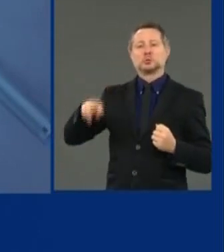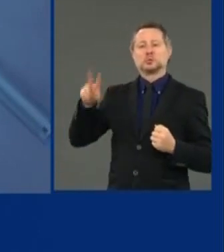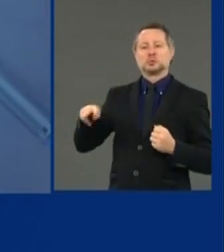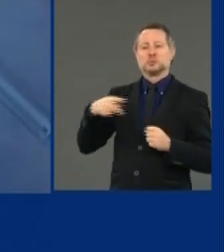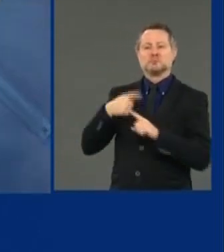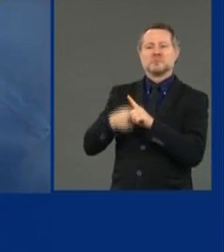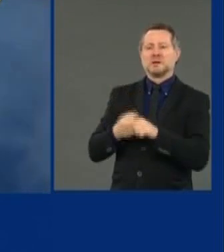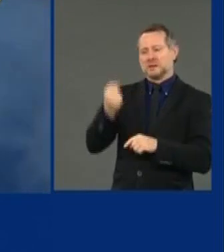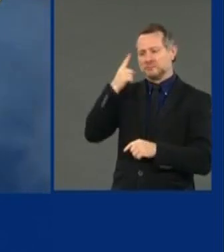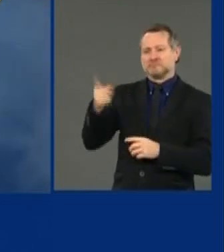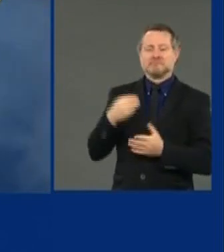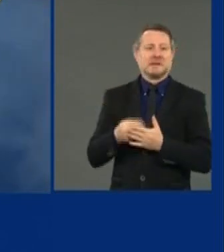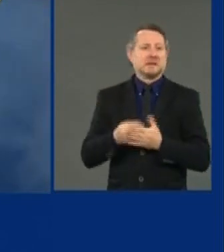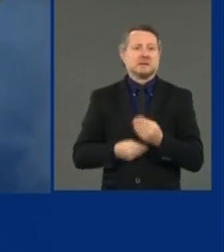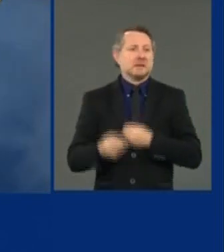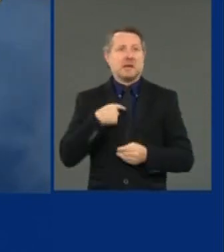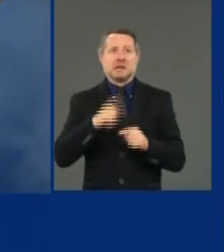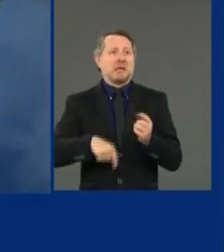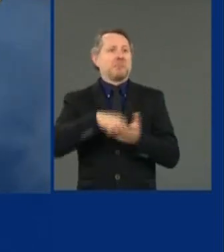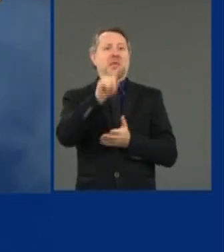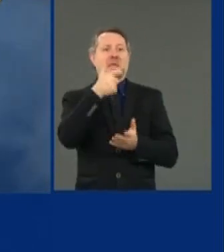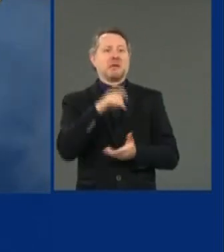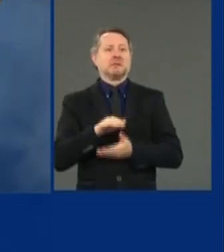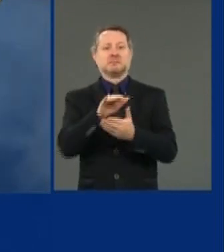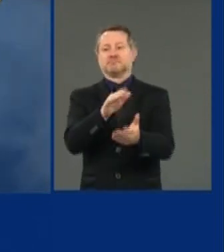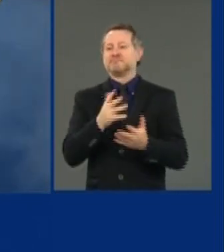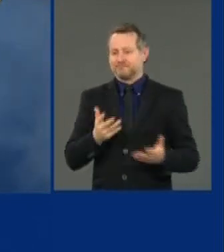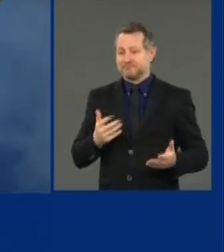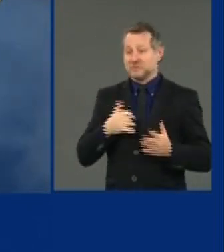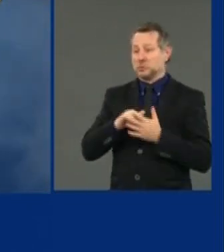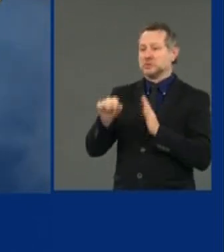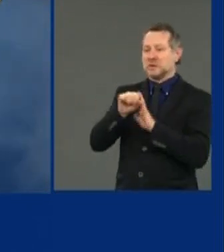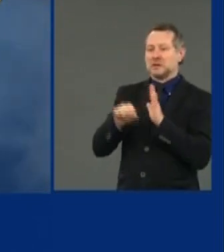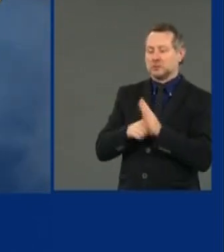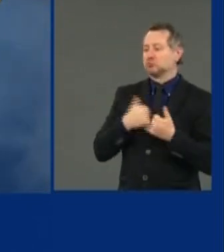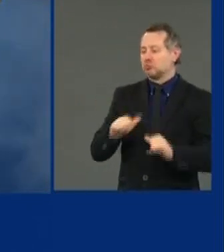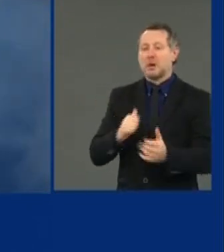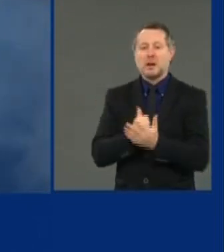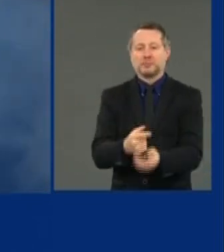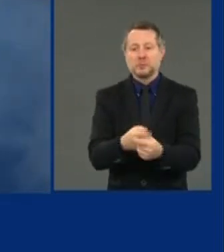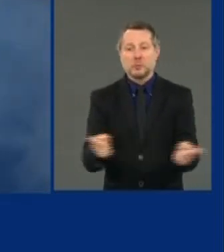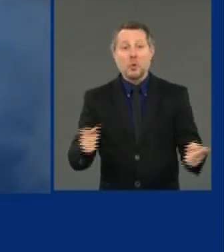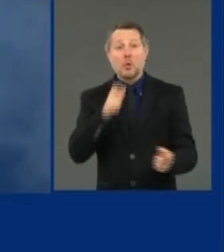HAVE FINANCIAL ISSUES, OBVIOUSLY. SO, THE STATE IS DOING EVERYTHING THAT THEY CAN.